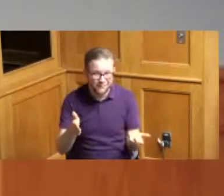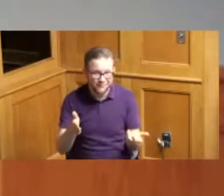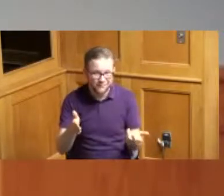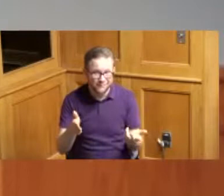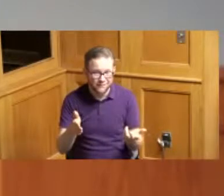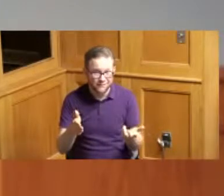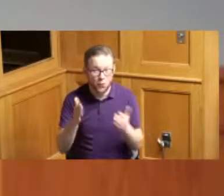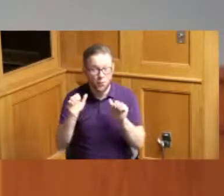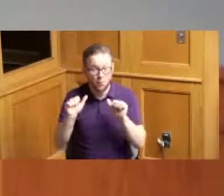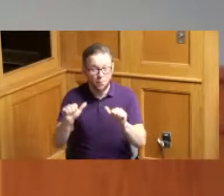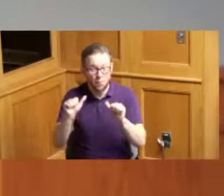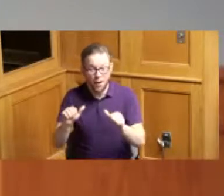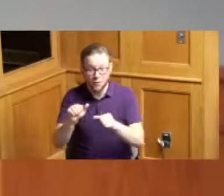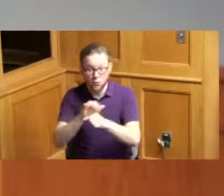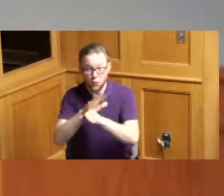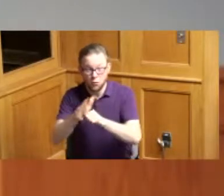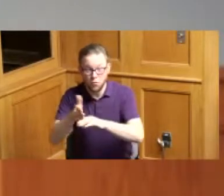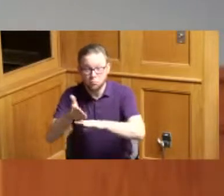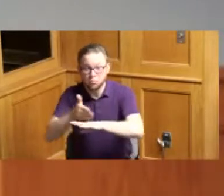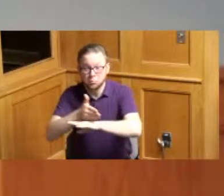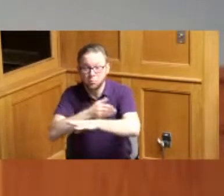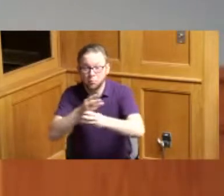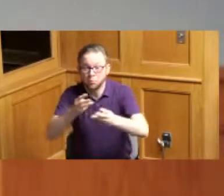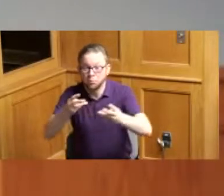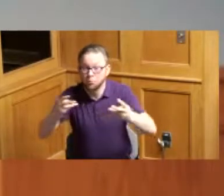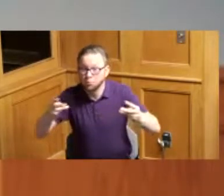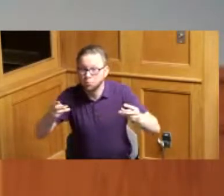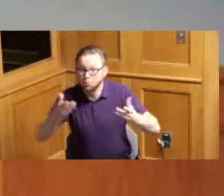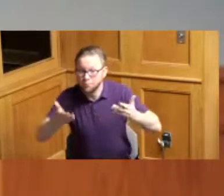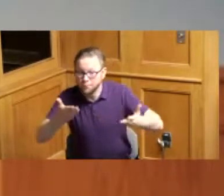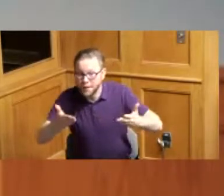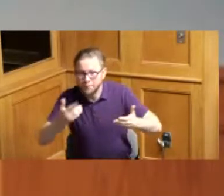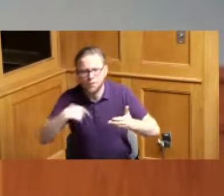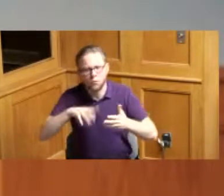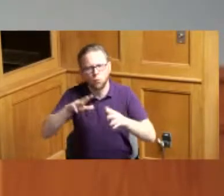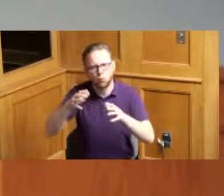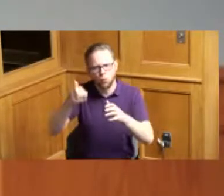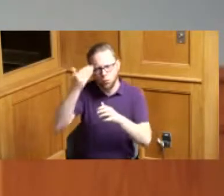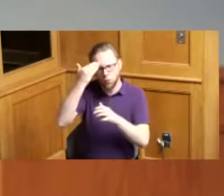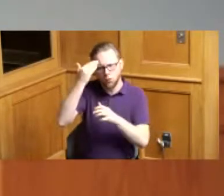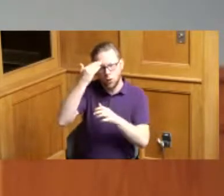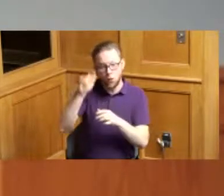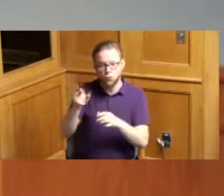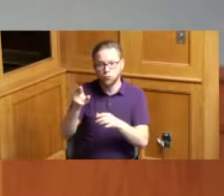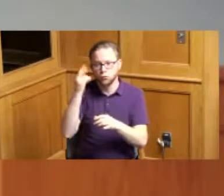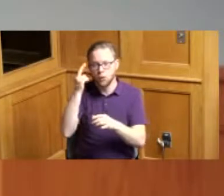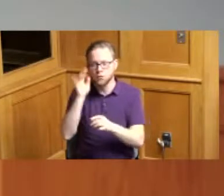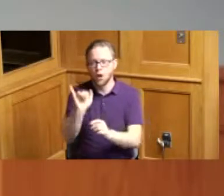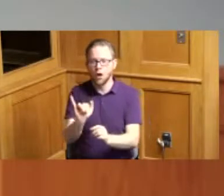out perhaps but I think we all would want to be informed if you find that the volume is